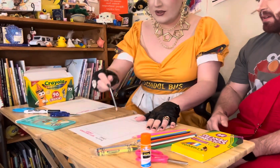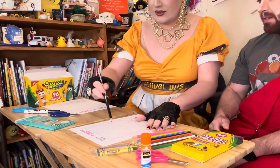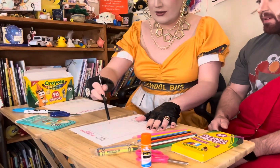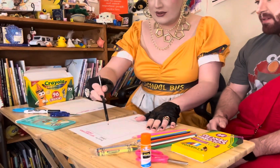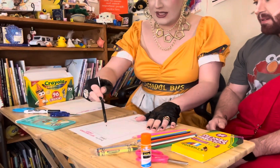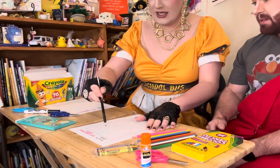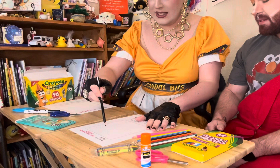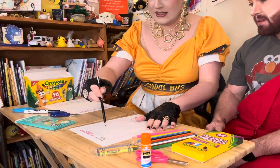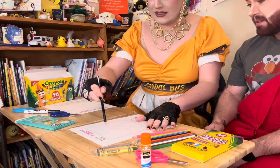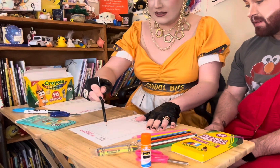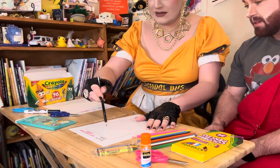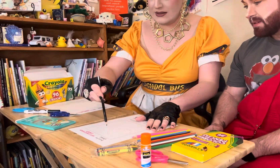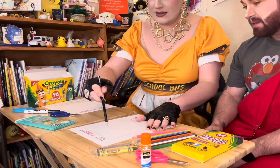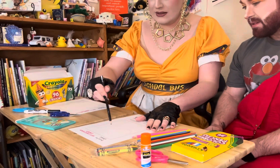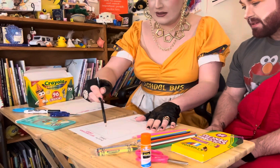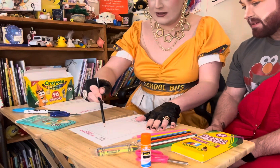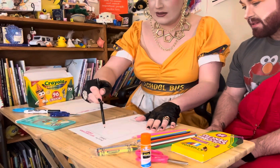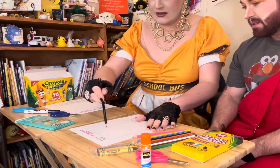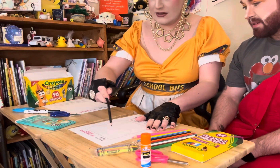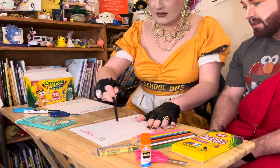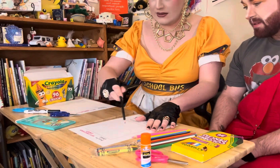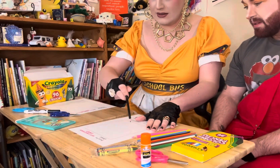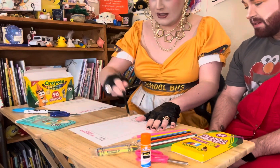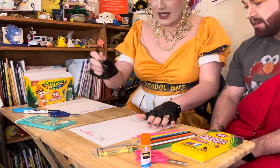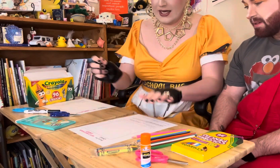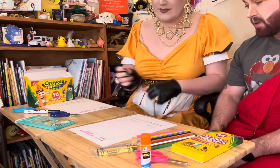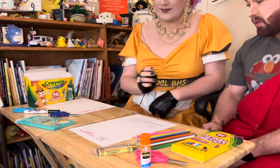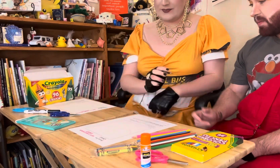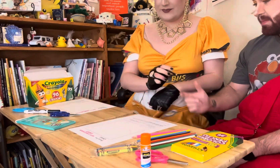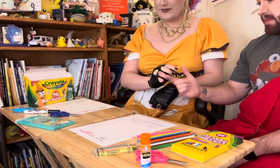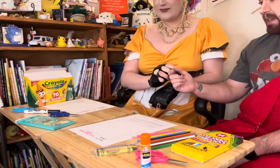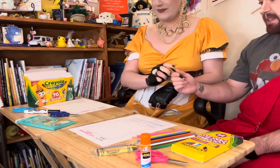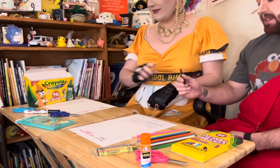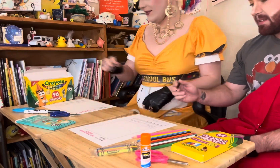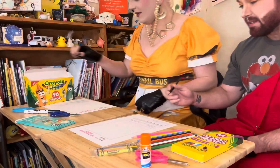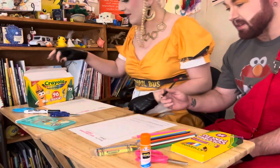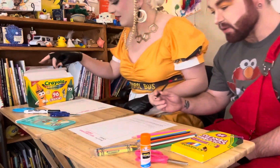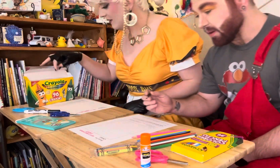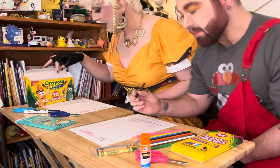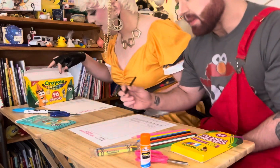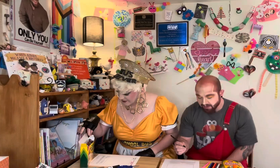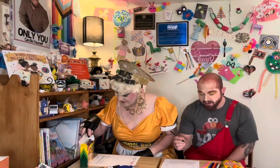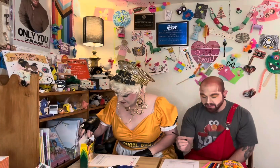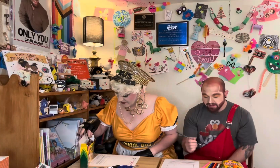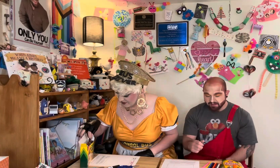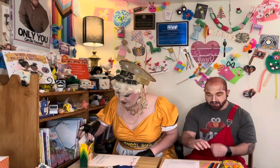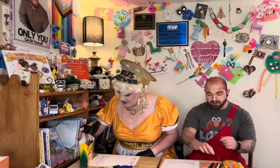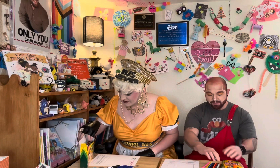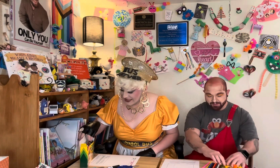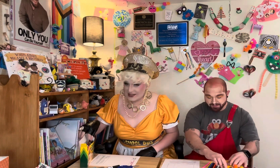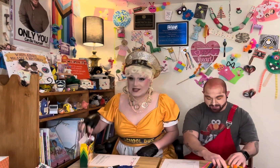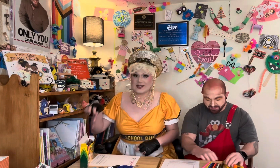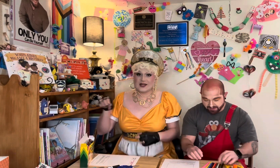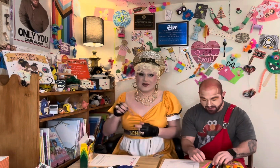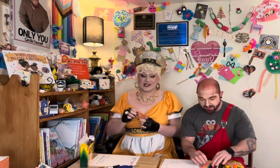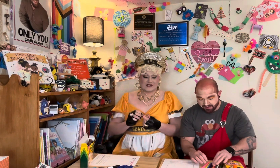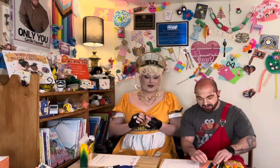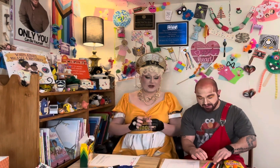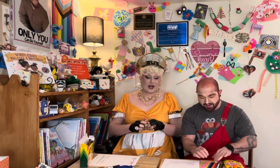a circle, and a line, BUSTER: Oh. That's intense. Okay. Okay. CALI: Okay. That's going to be the basis of our drawing.